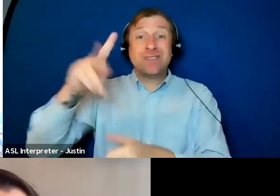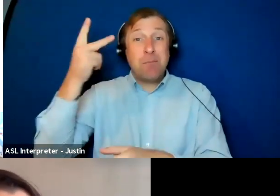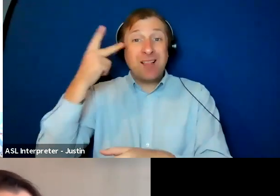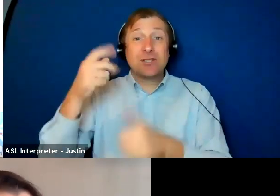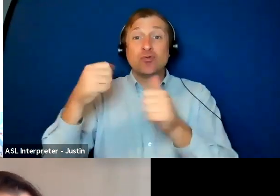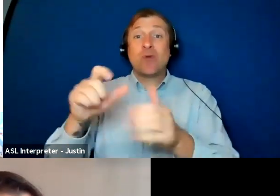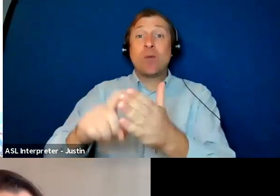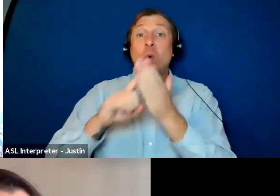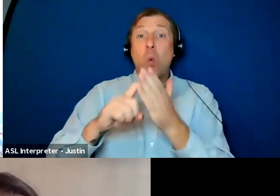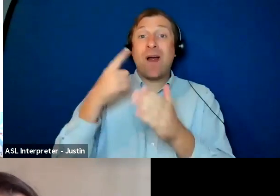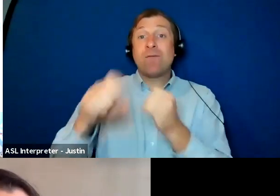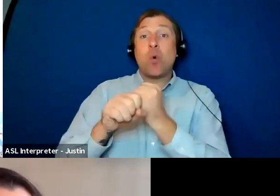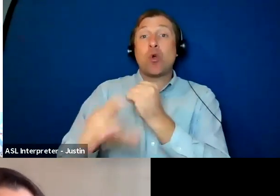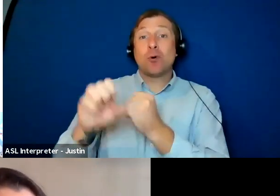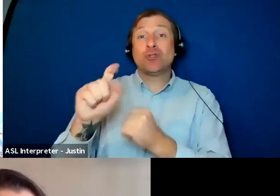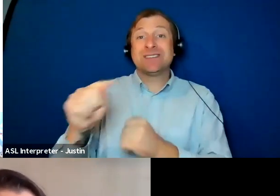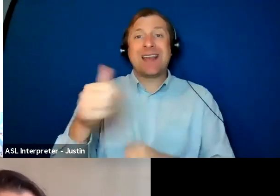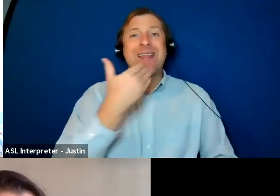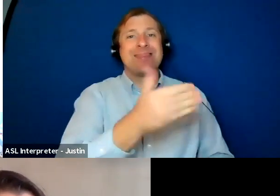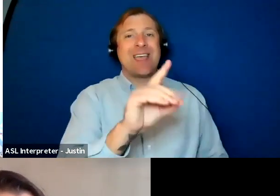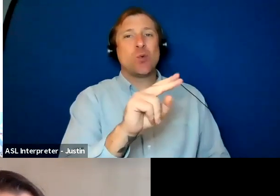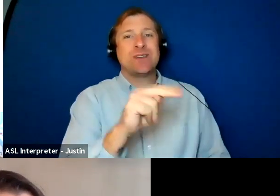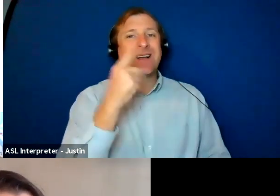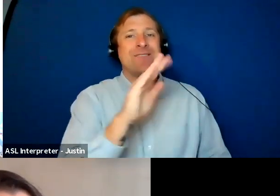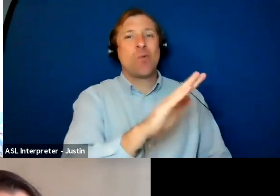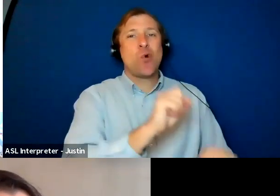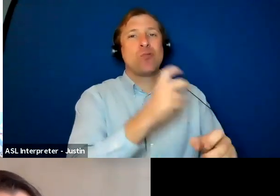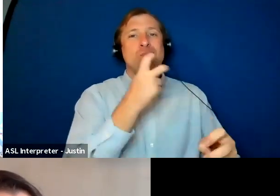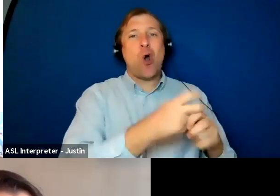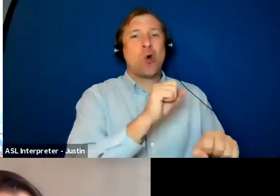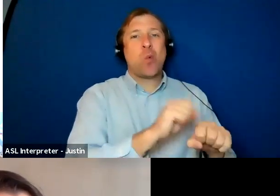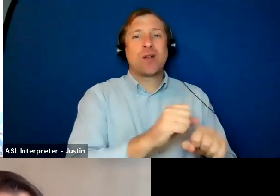And thanking you Duncan for your hard work. Oh, well, thanks very much for that. Those are great questions.